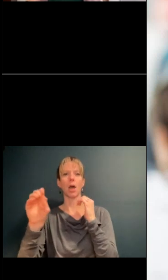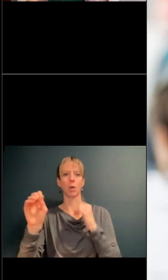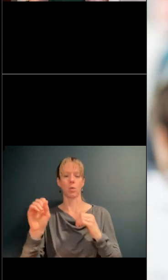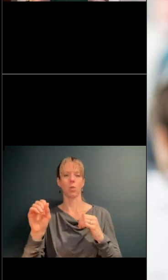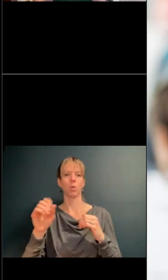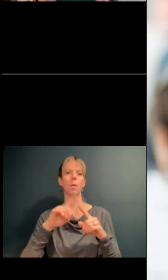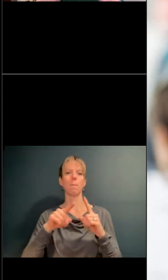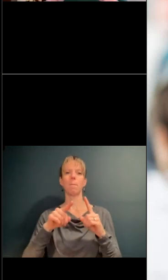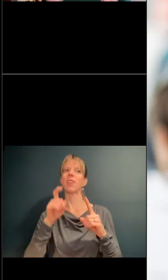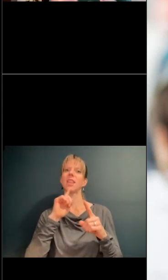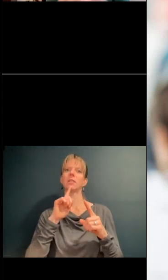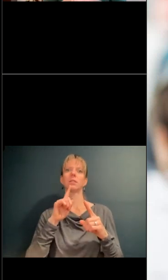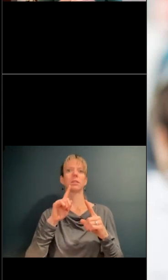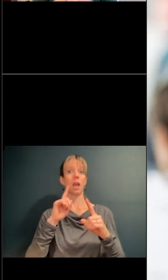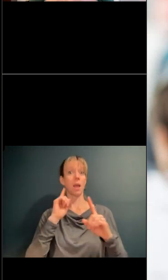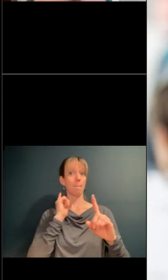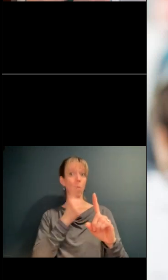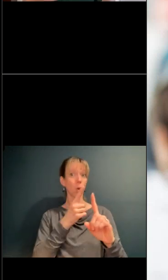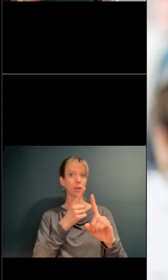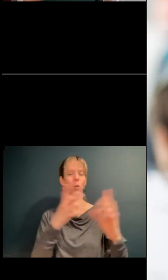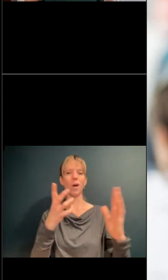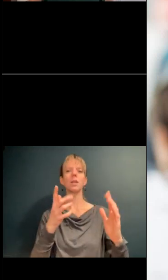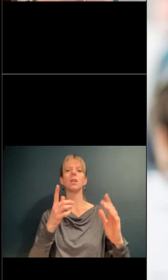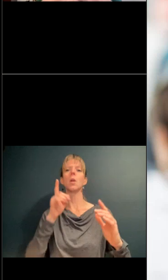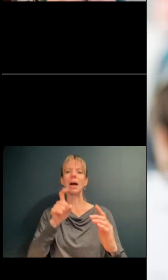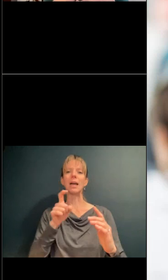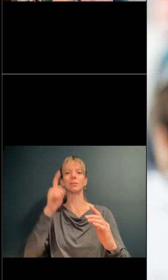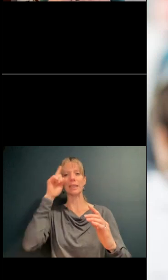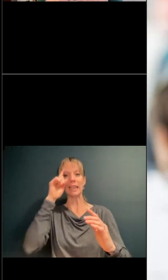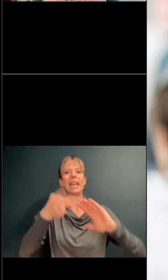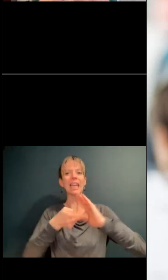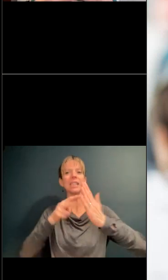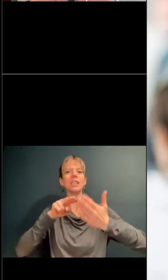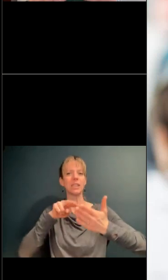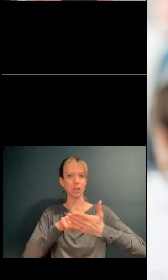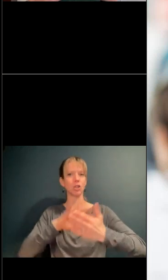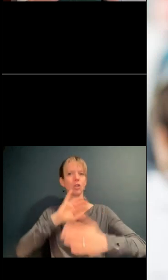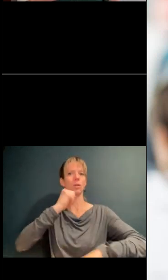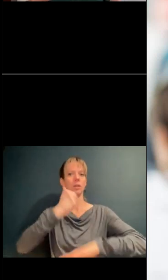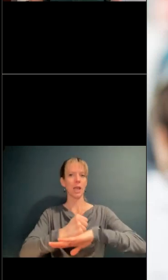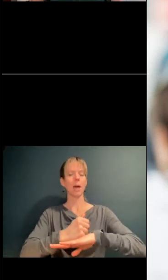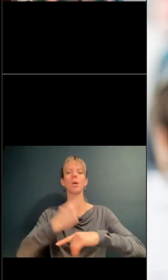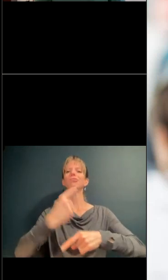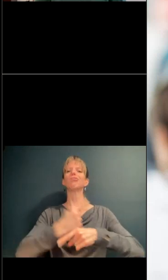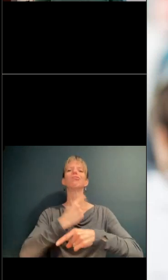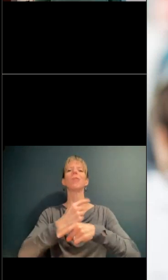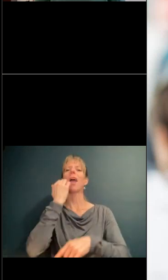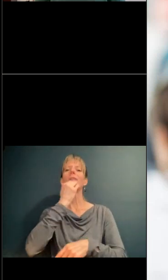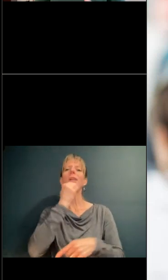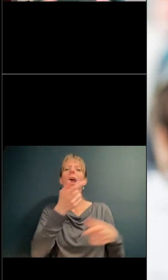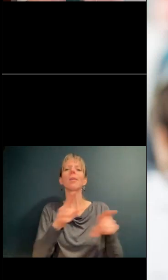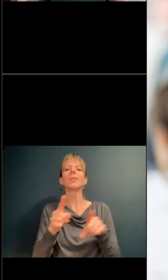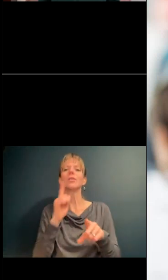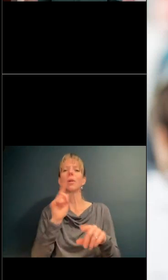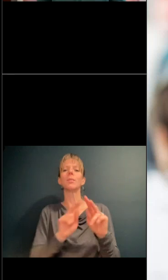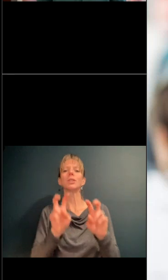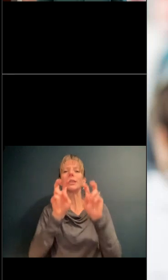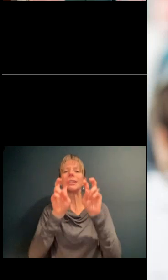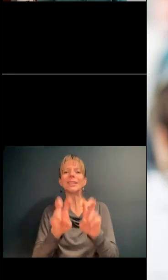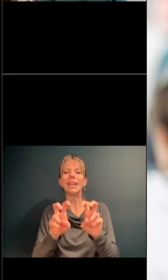super intentional about creating opportunities to share a meal together, participate in a favorite